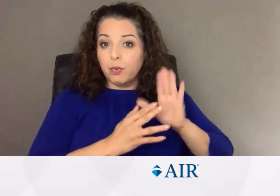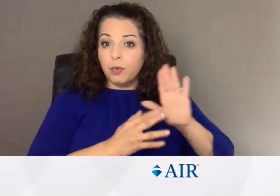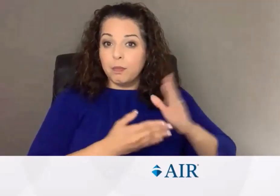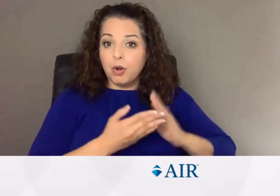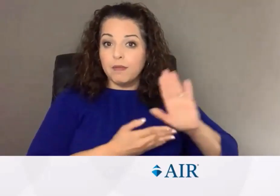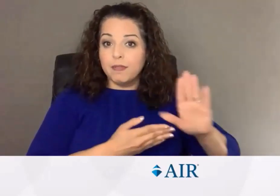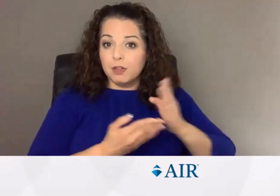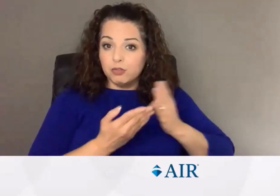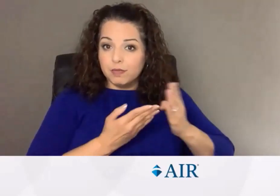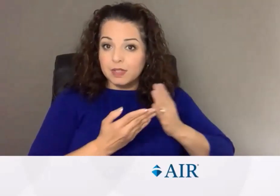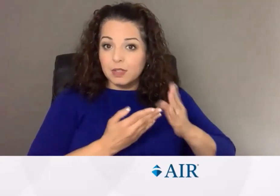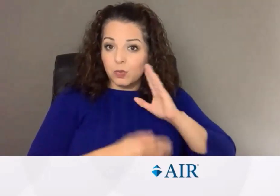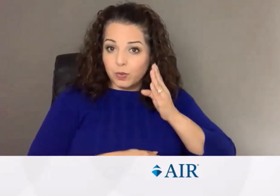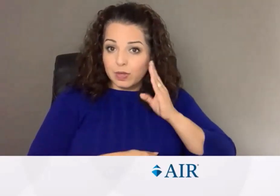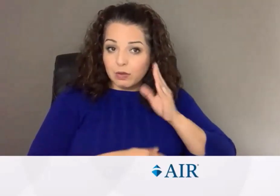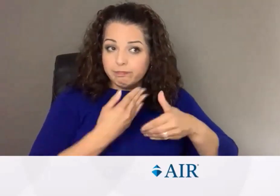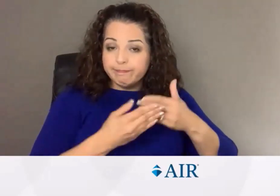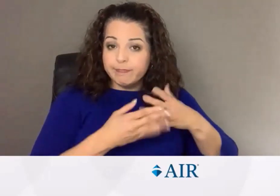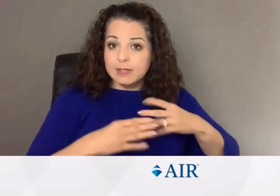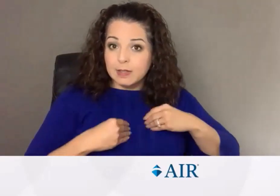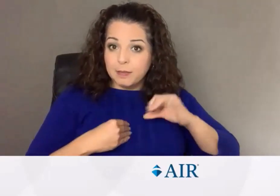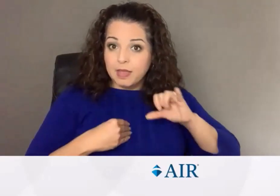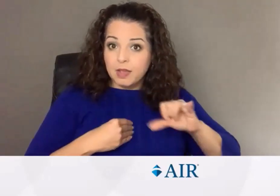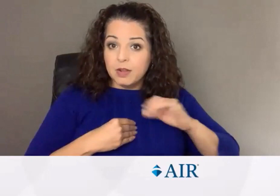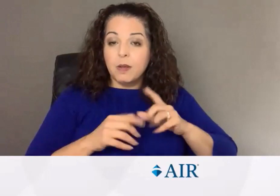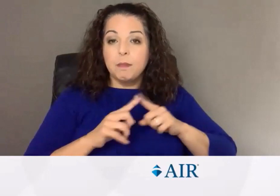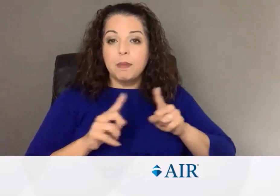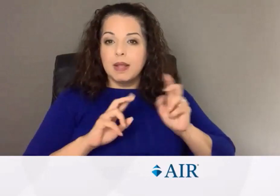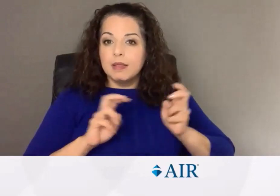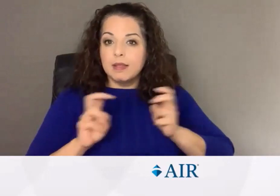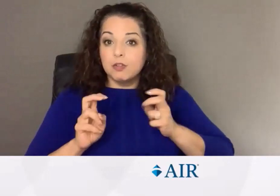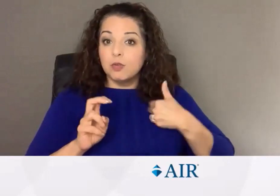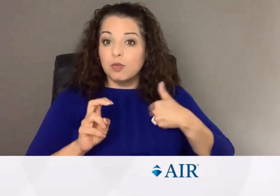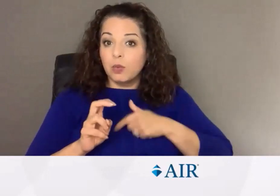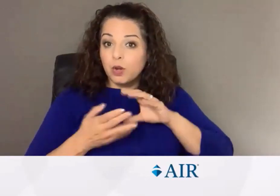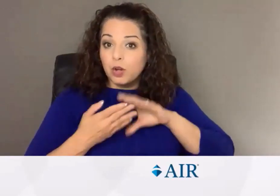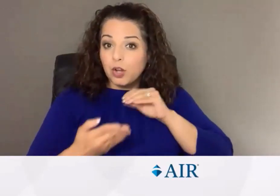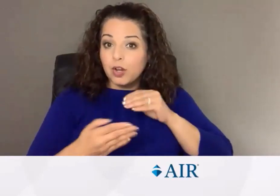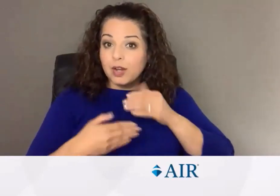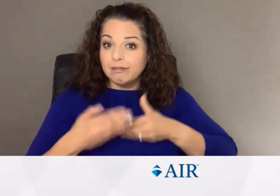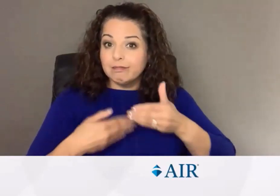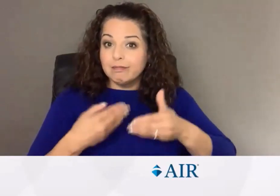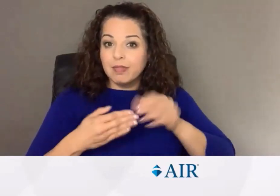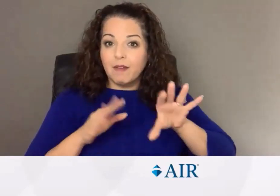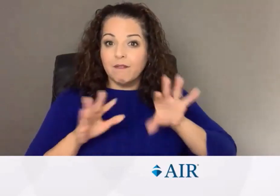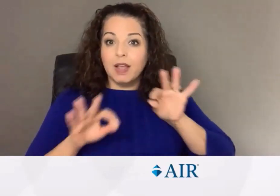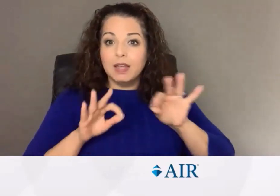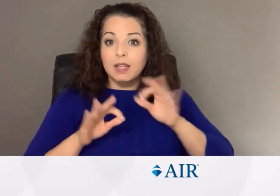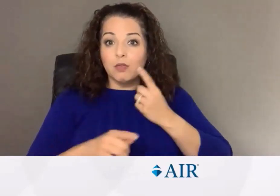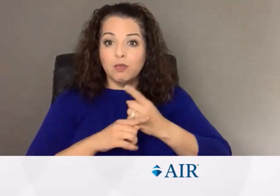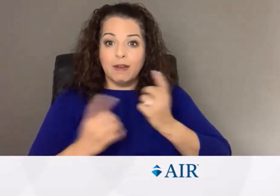But I think an issue that we're finding is just finding the right fit for the program